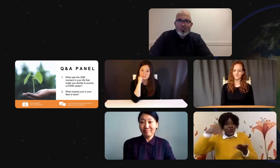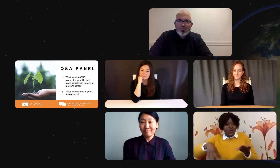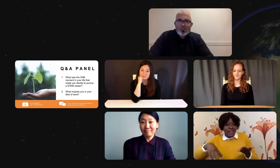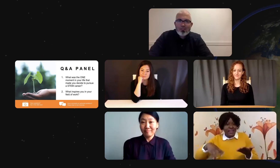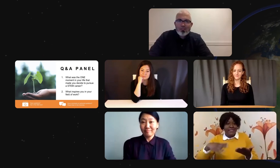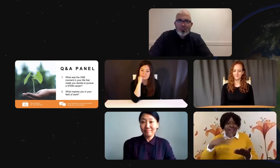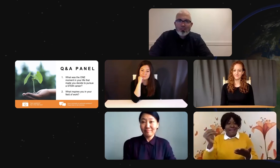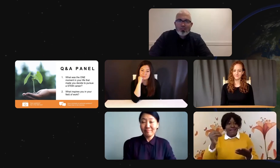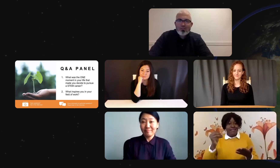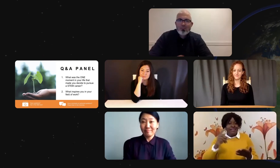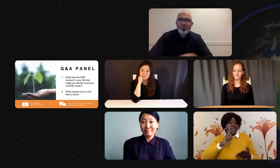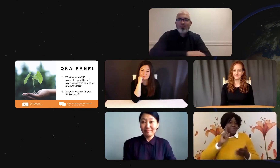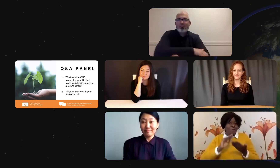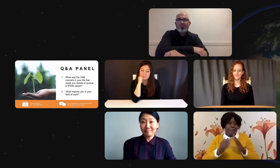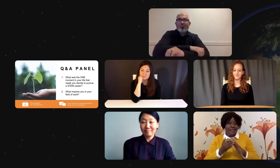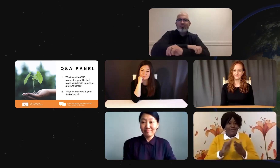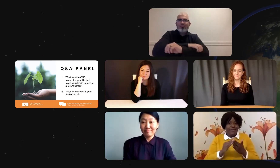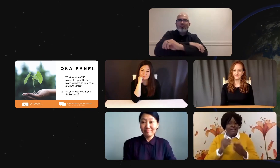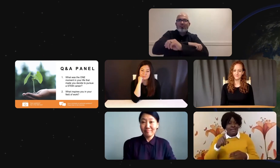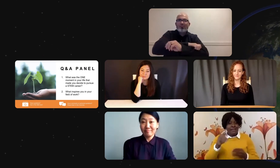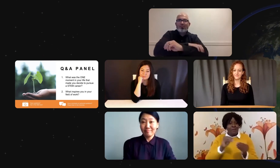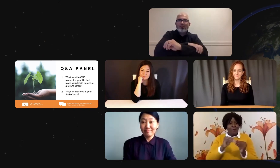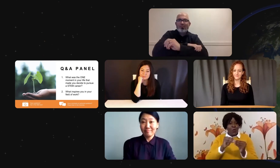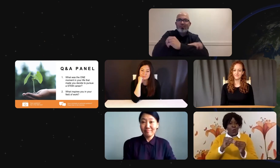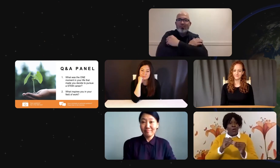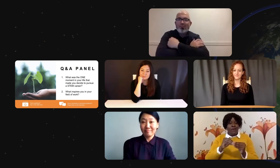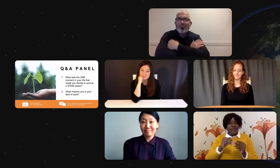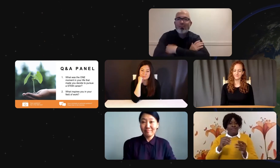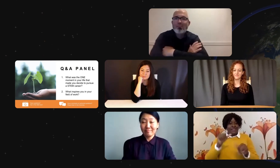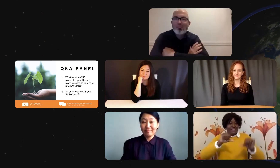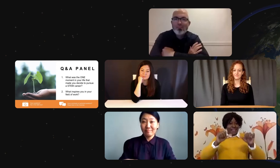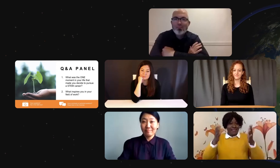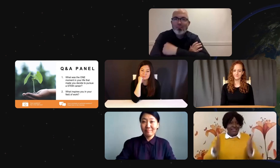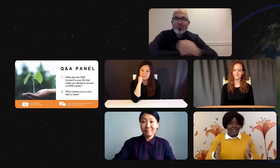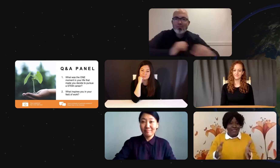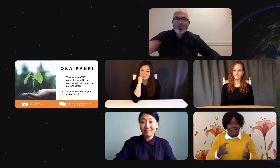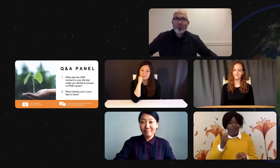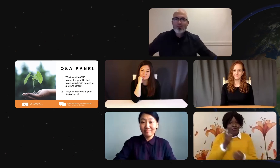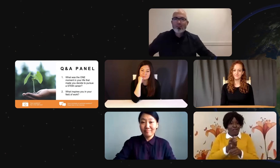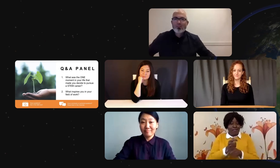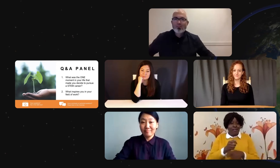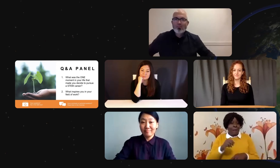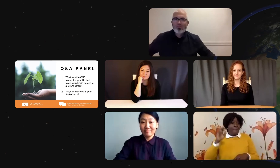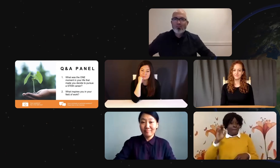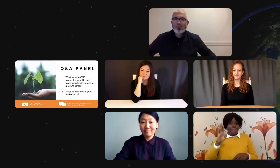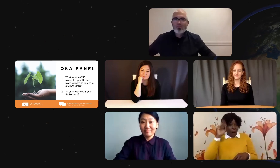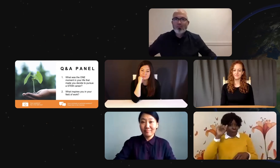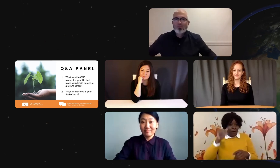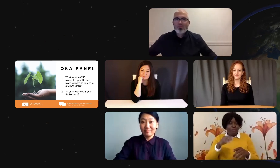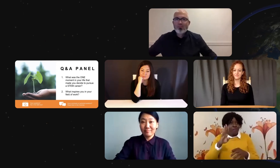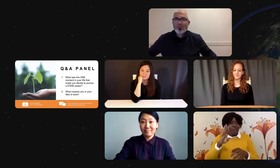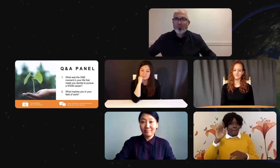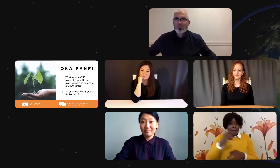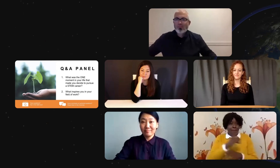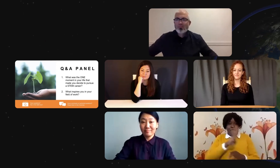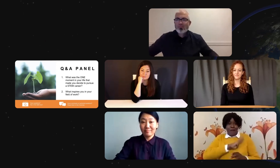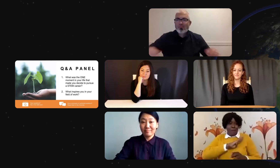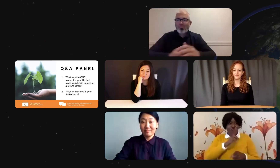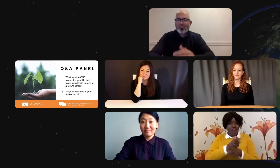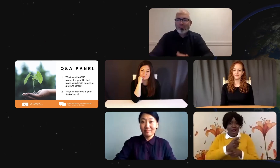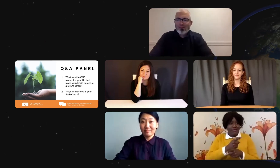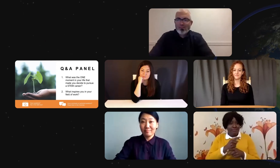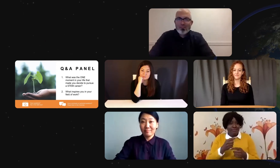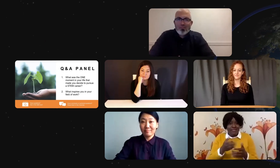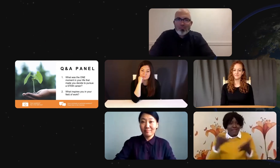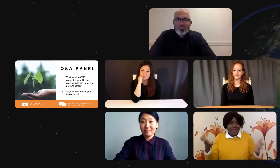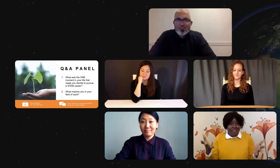I saw other students, the deaf community, and was exposed to more scientists.